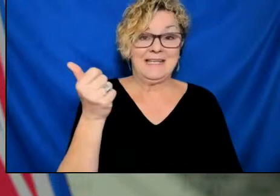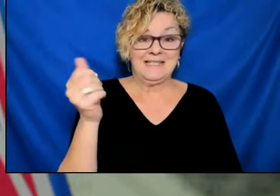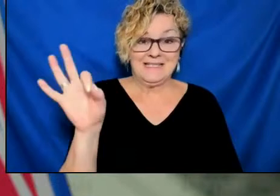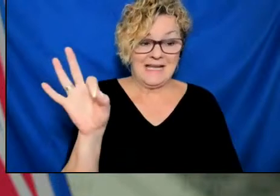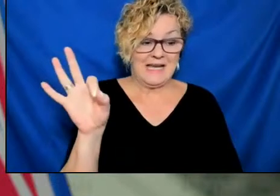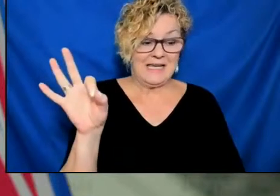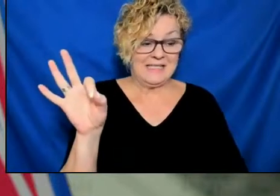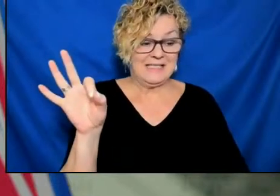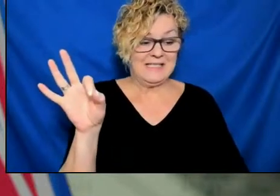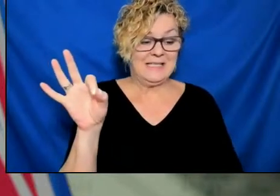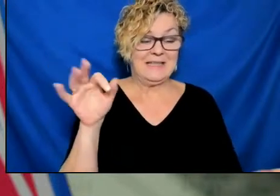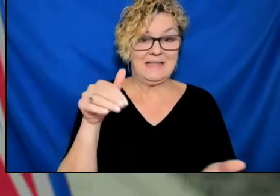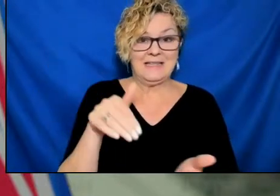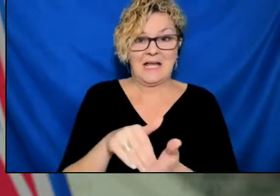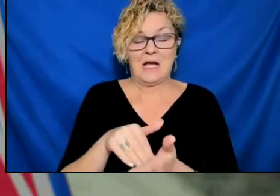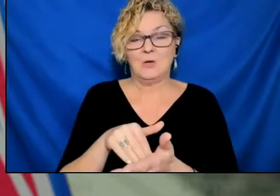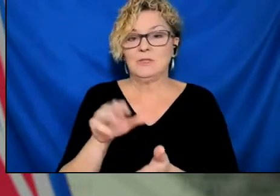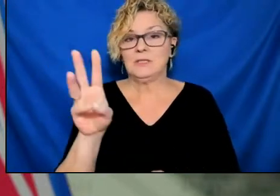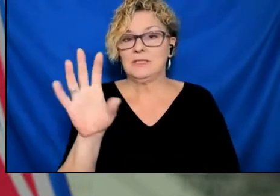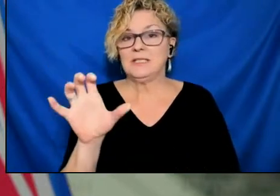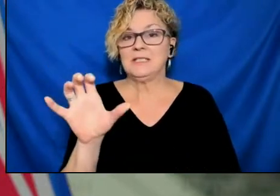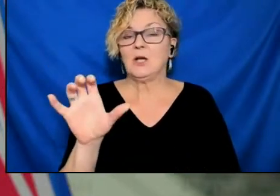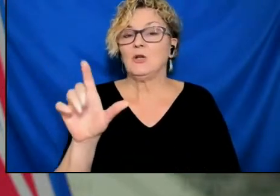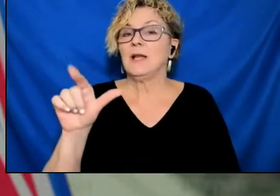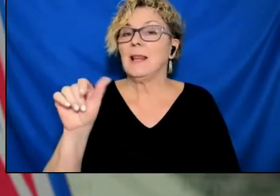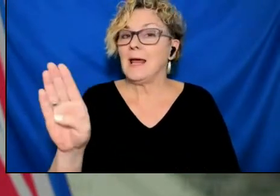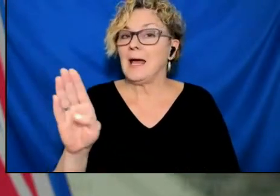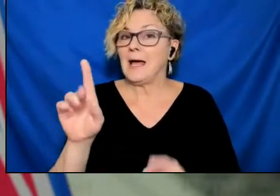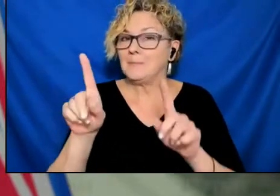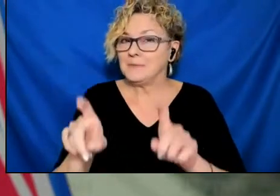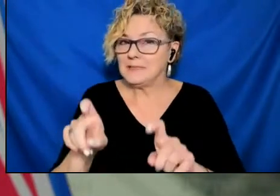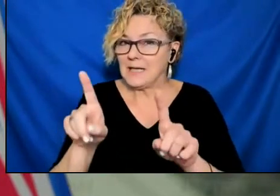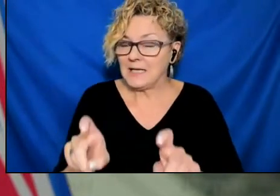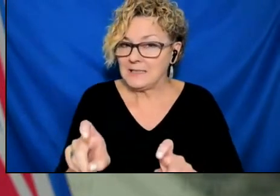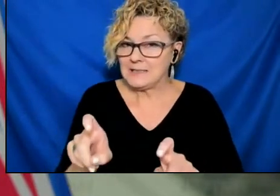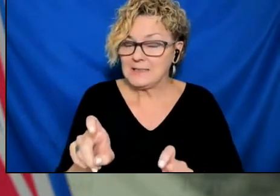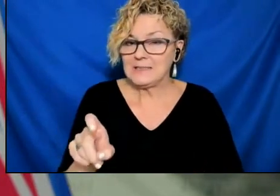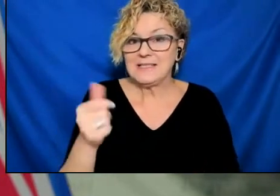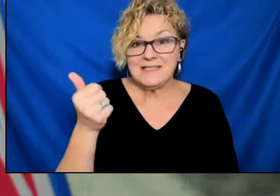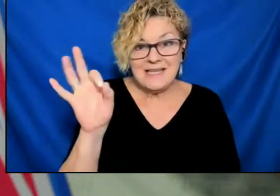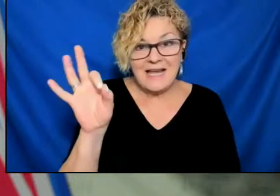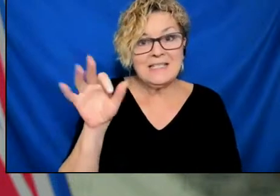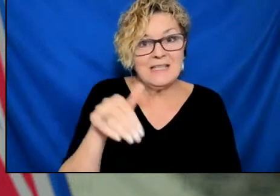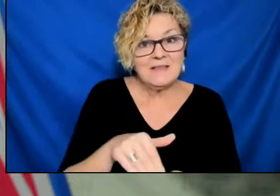or 3:30, on that day, 19,681 lab